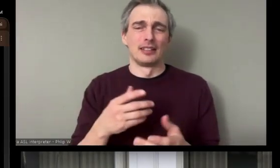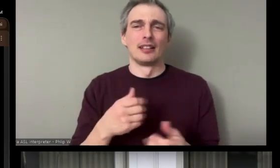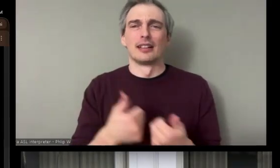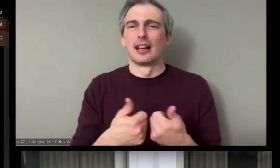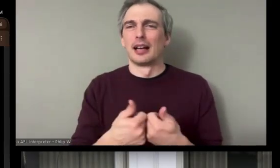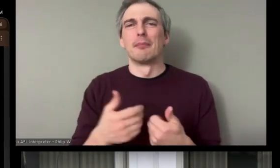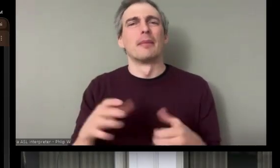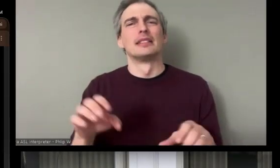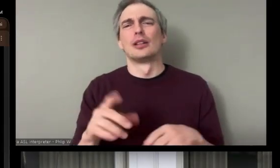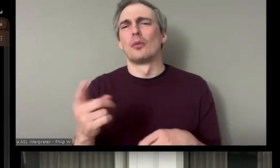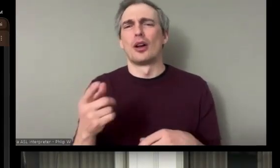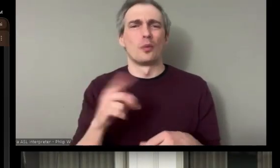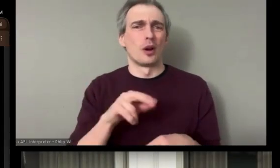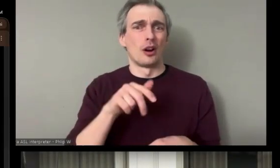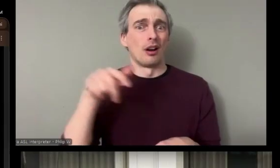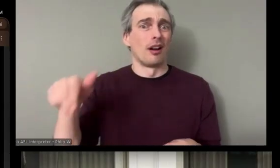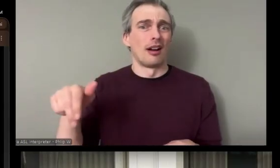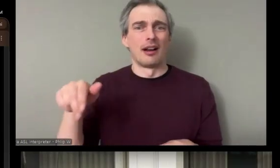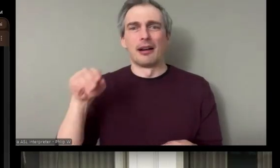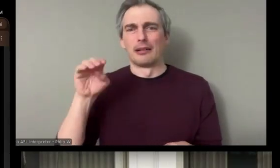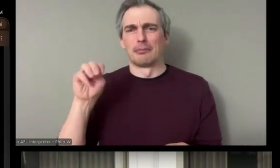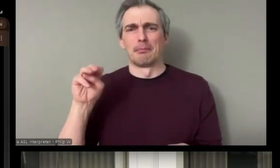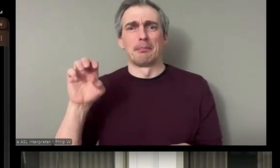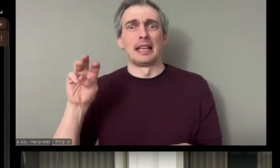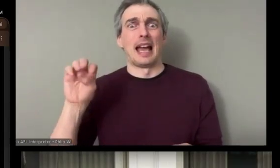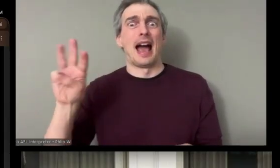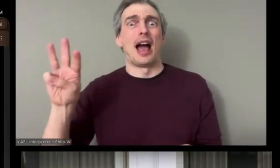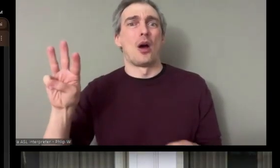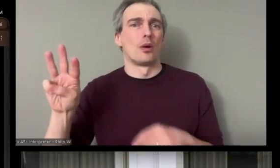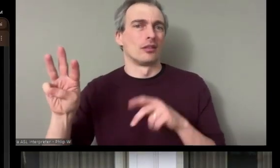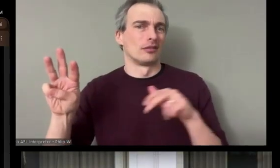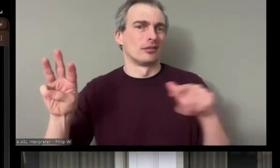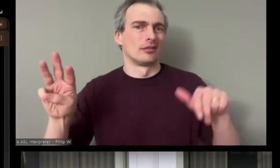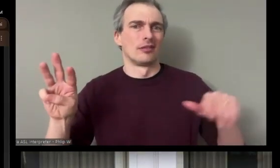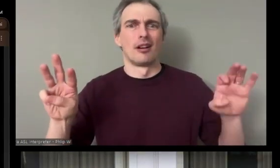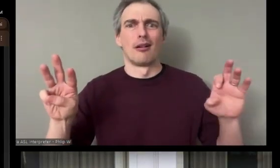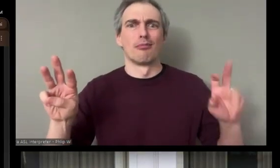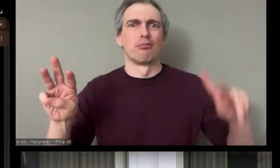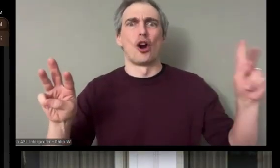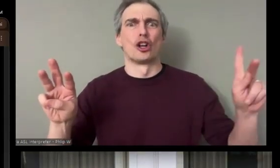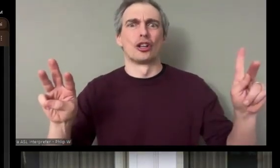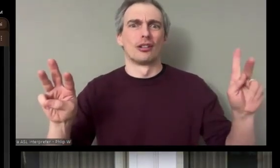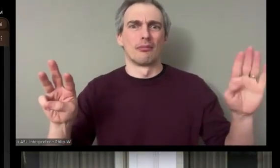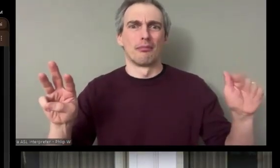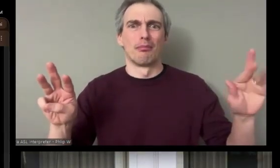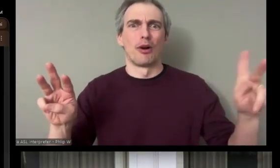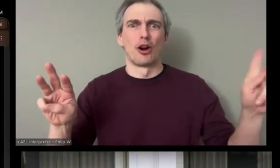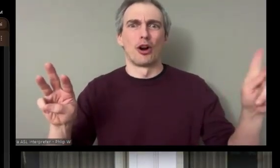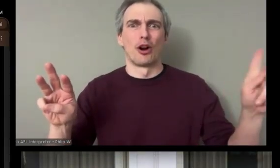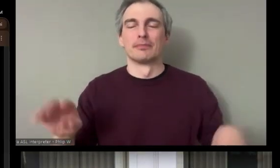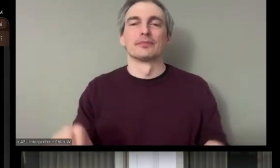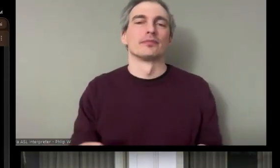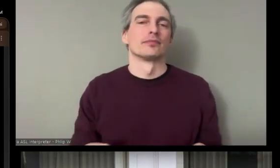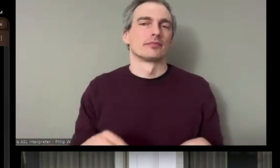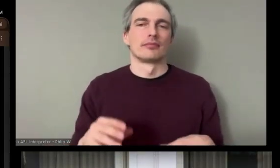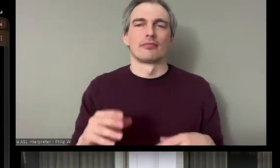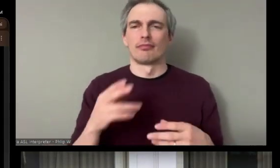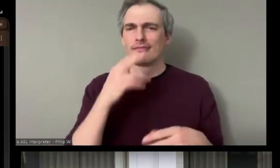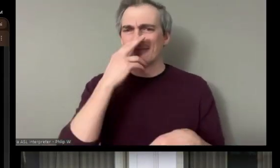It's like you can do fun sound effects with that. But I think the idea of it was like... When you do a presentation